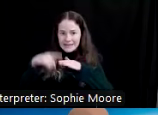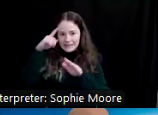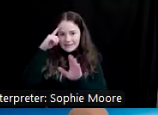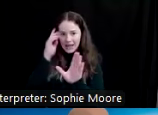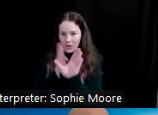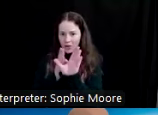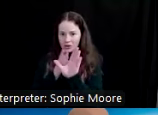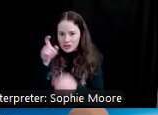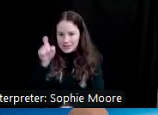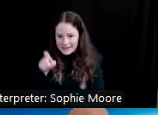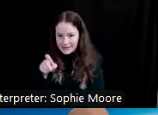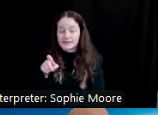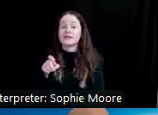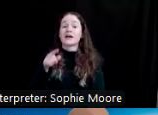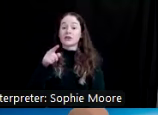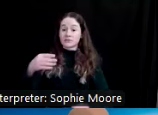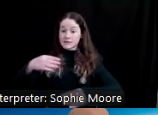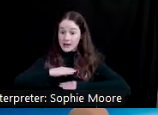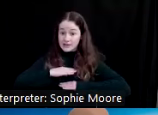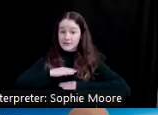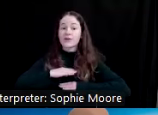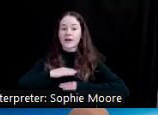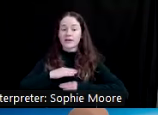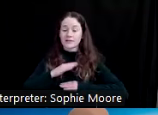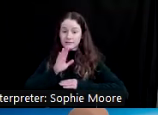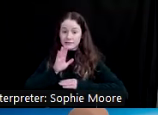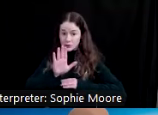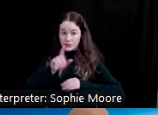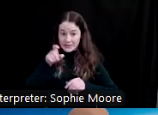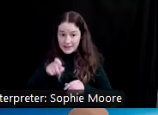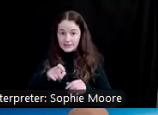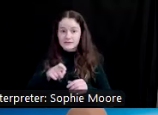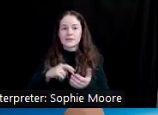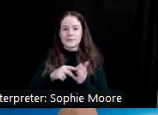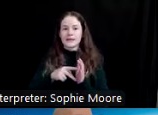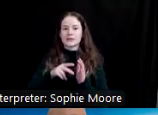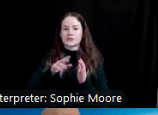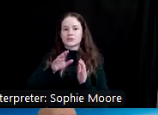continue to engage in whatever behavior you are engaging in. And so the three components are autonomy, competence, and